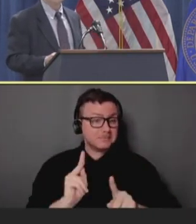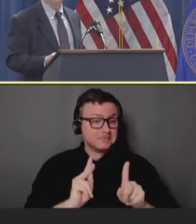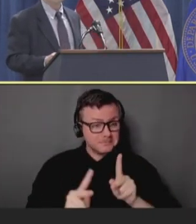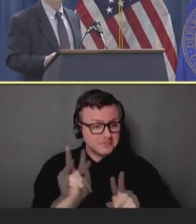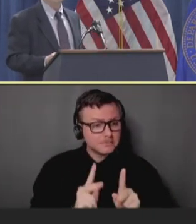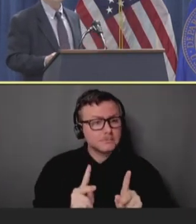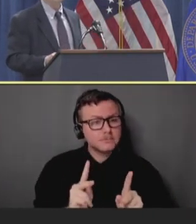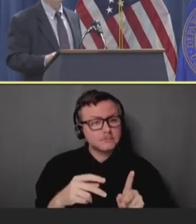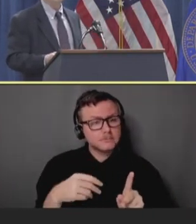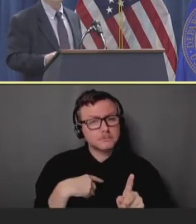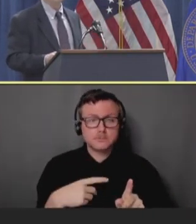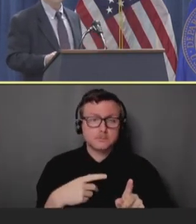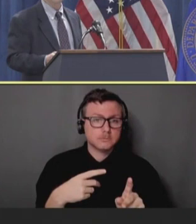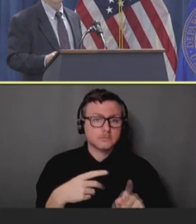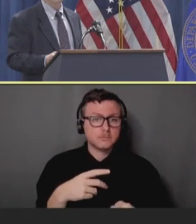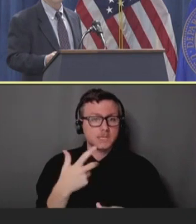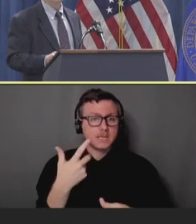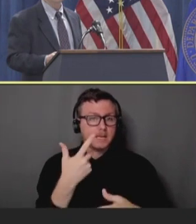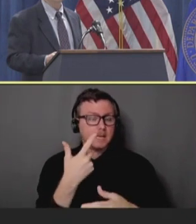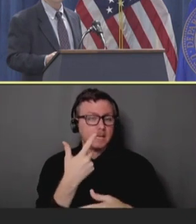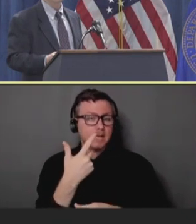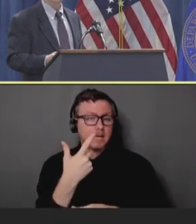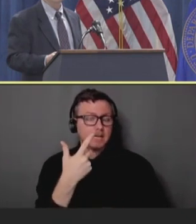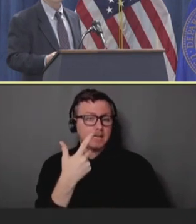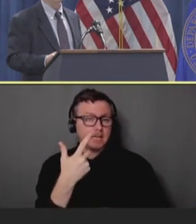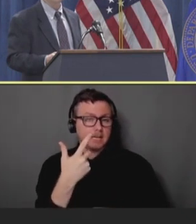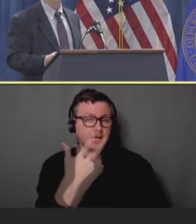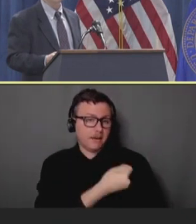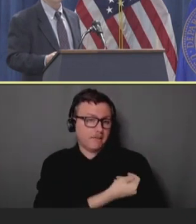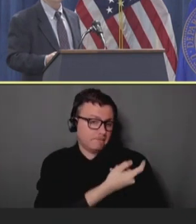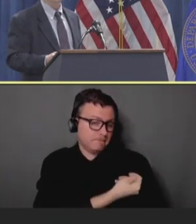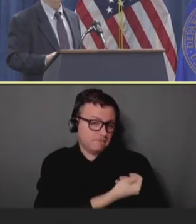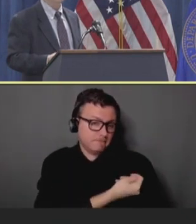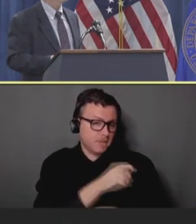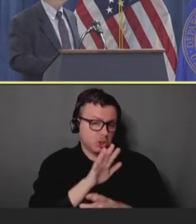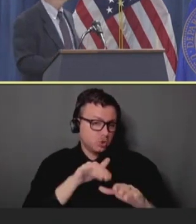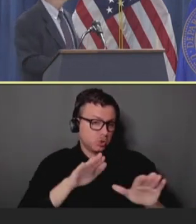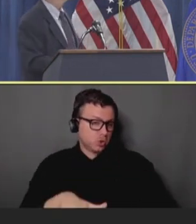are basically immunizing their children, five to 11, it's just not happening.